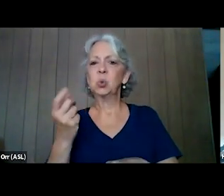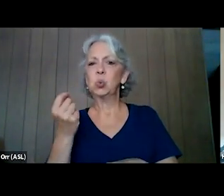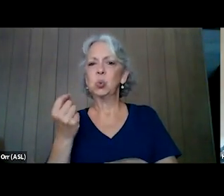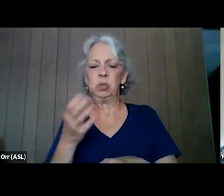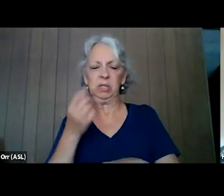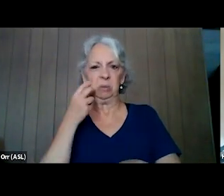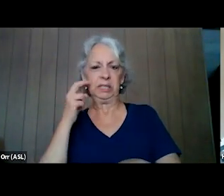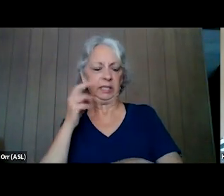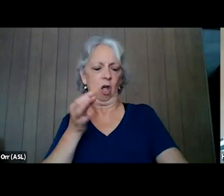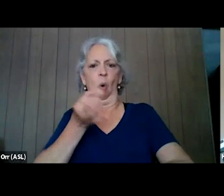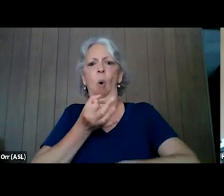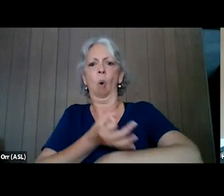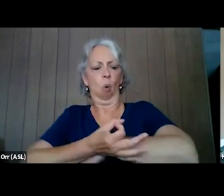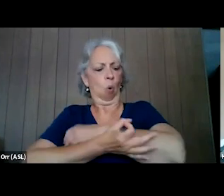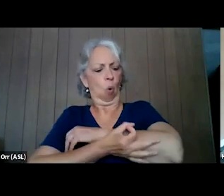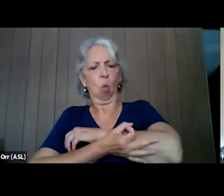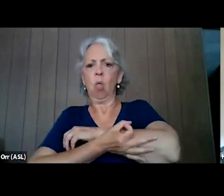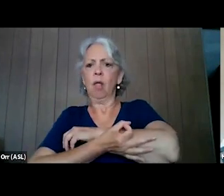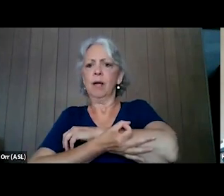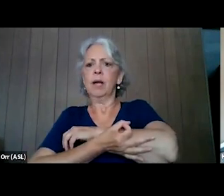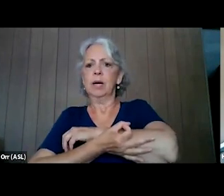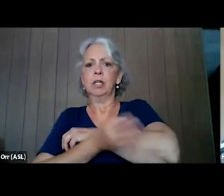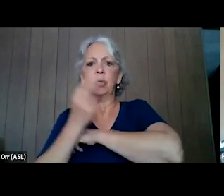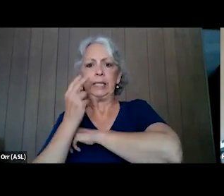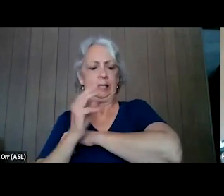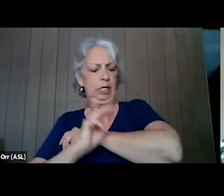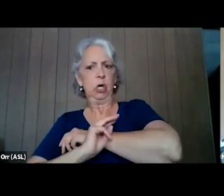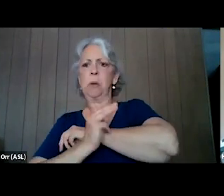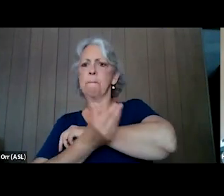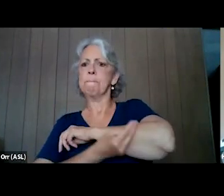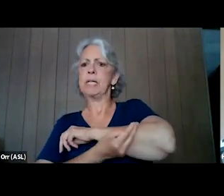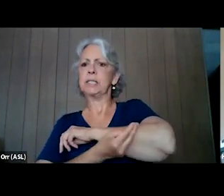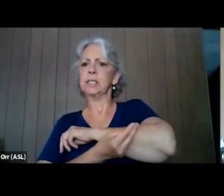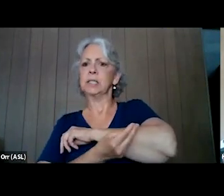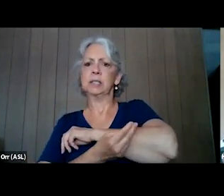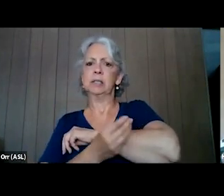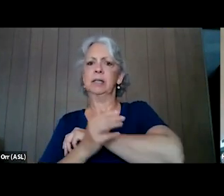and you'll see your muscle underneath it and your tendons and that's all you'll see.